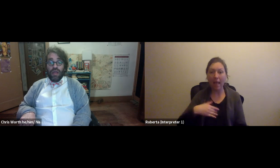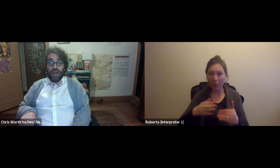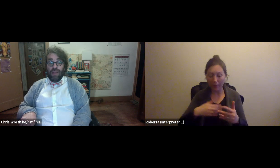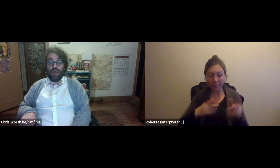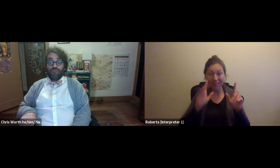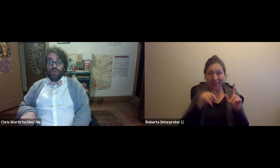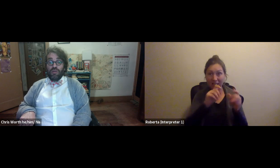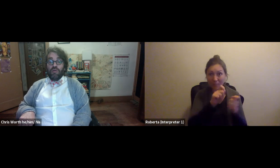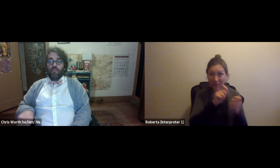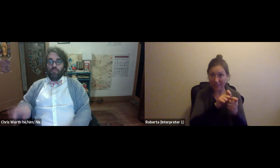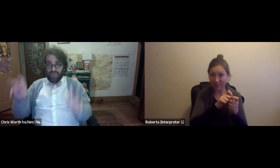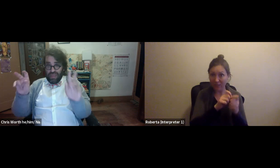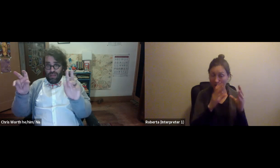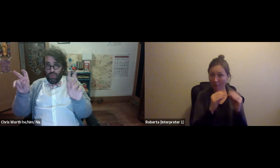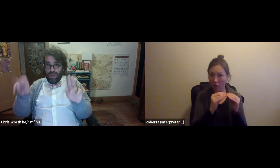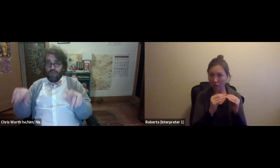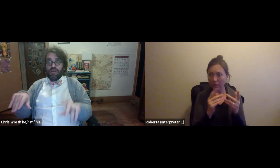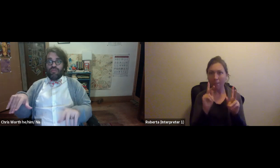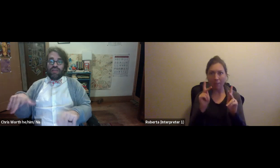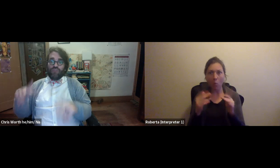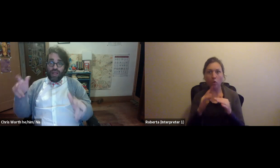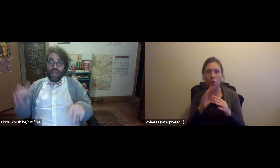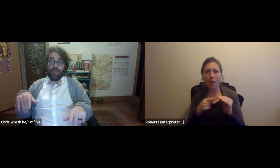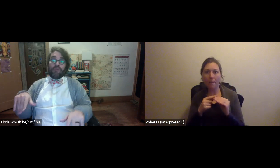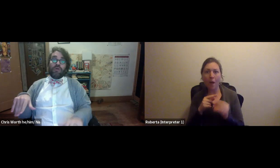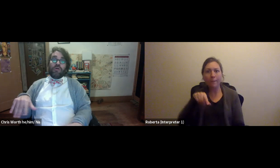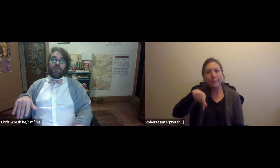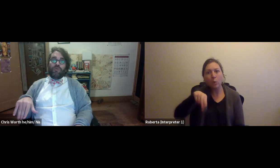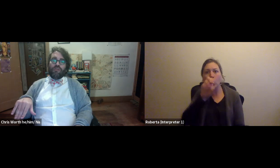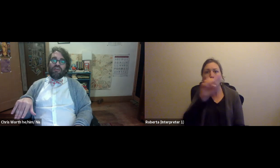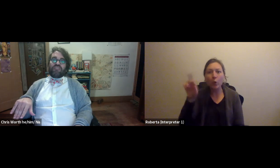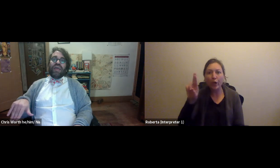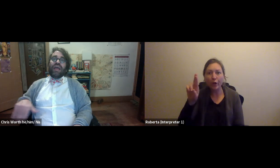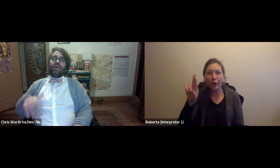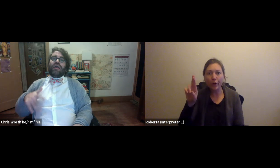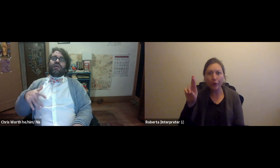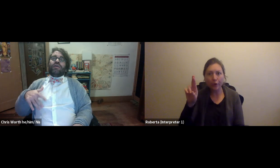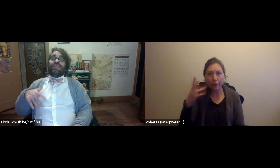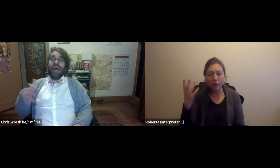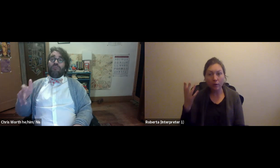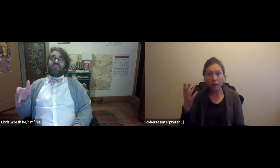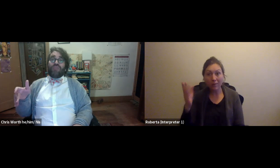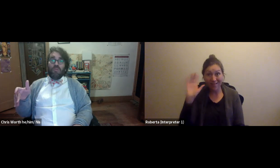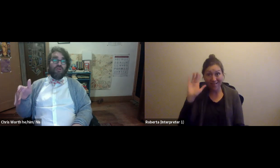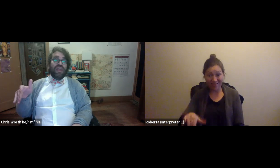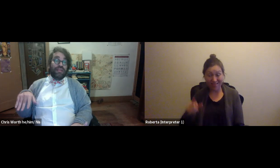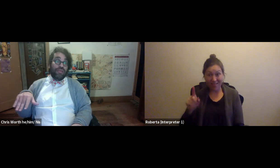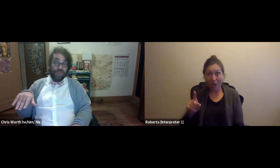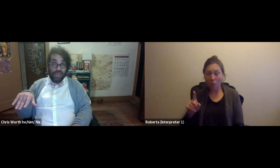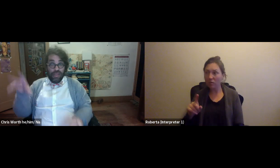around queerness, talking about queerness but that was liberating to me hearing that word. tabling around queerness, talking about queerness but that was liberating to me